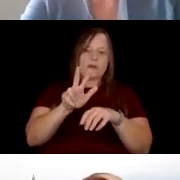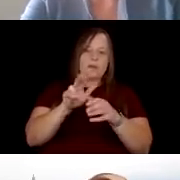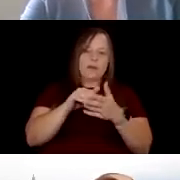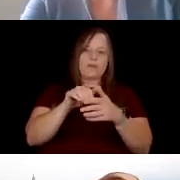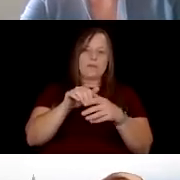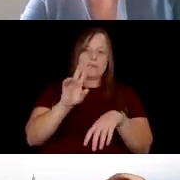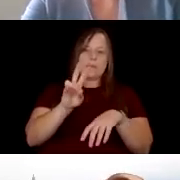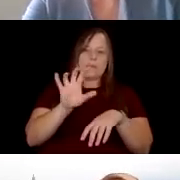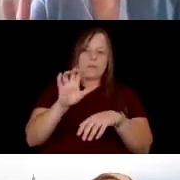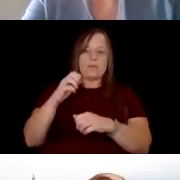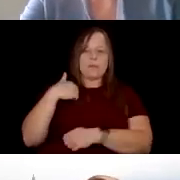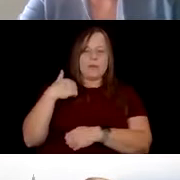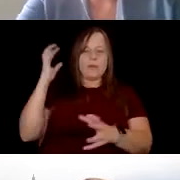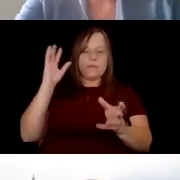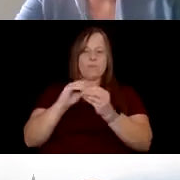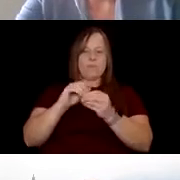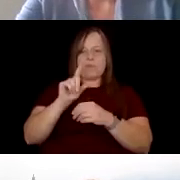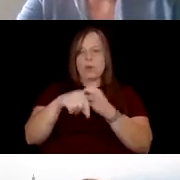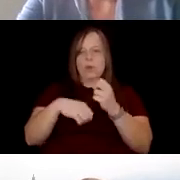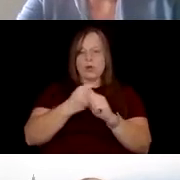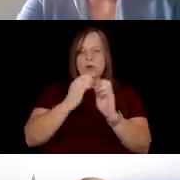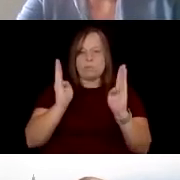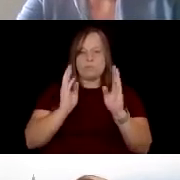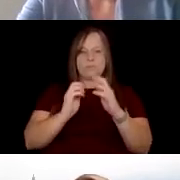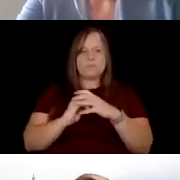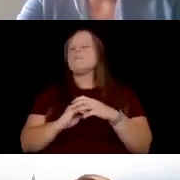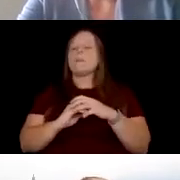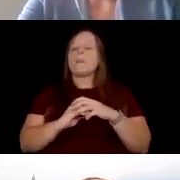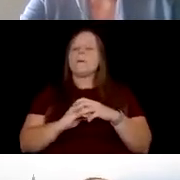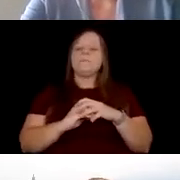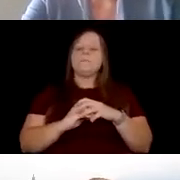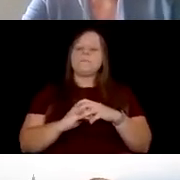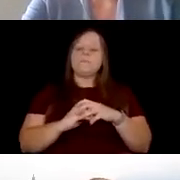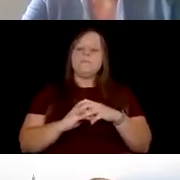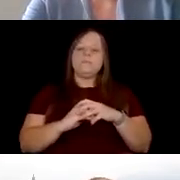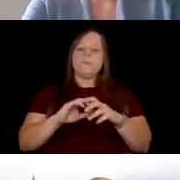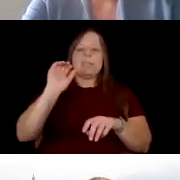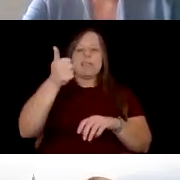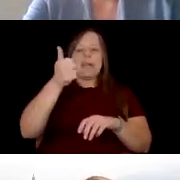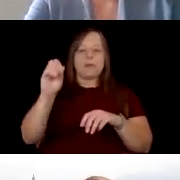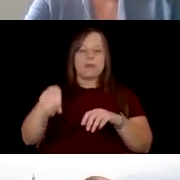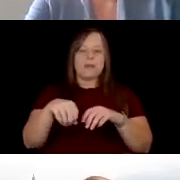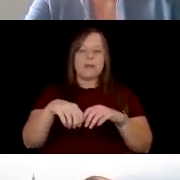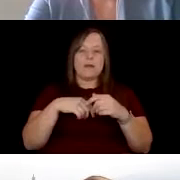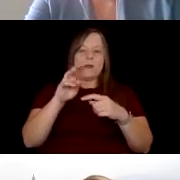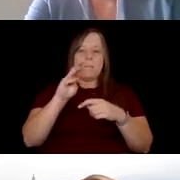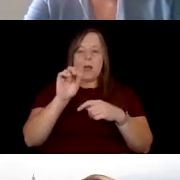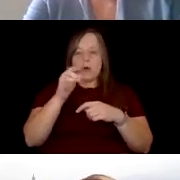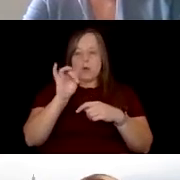military TBIs over the course of 20 years. So, yeah, about 10% are moderate. And then severe TBIs.